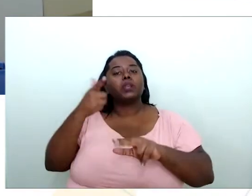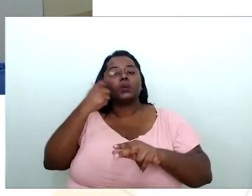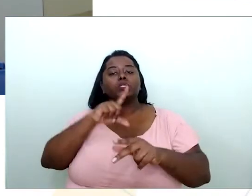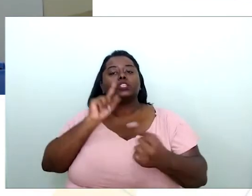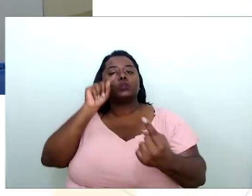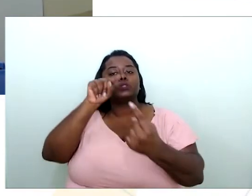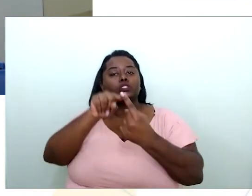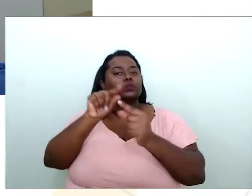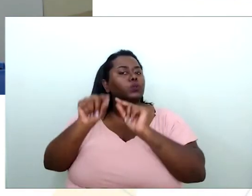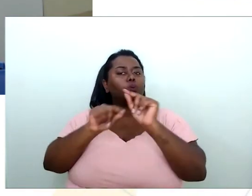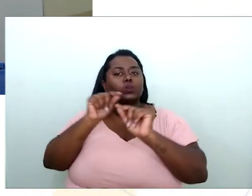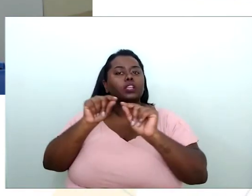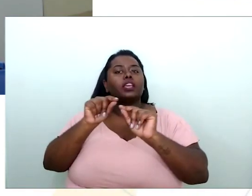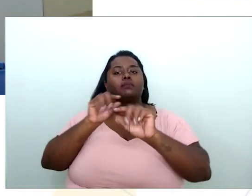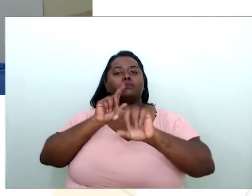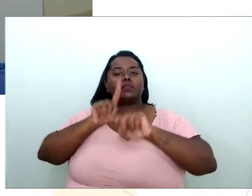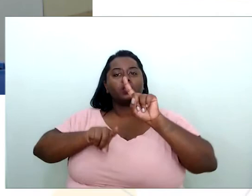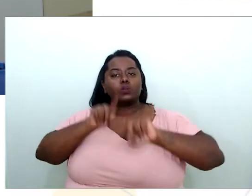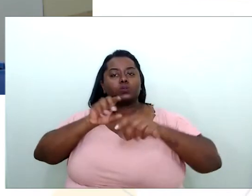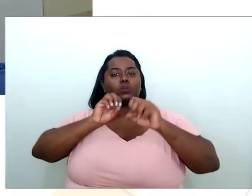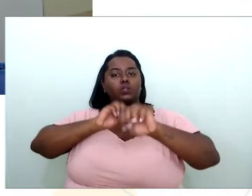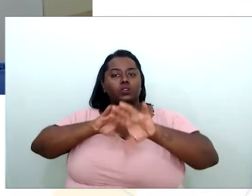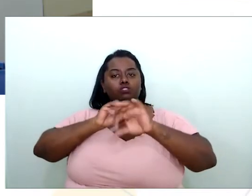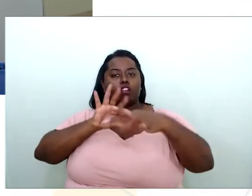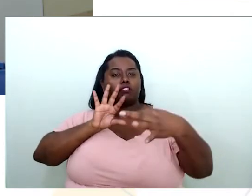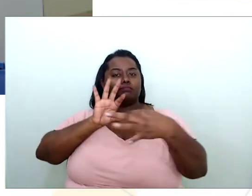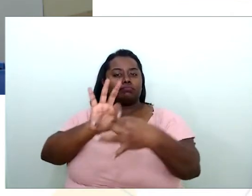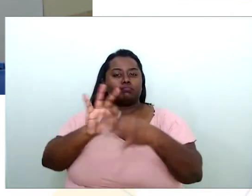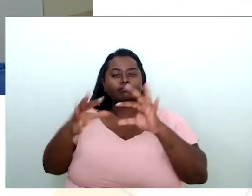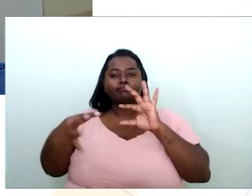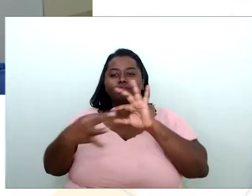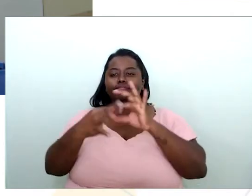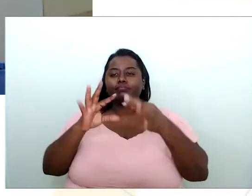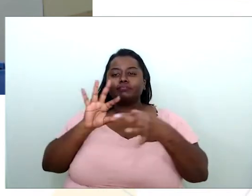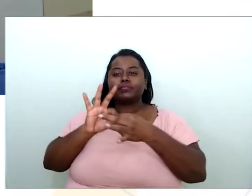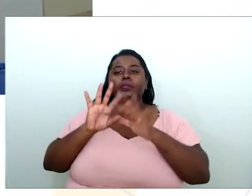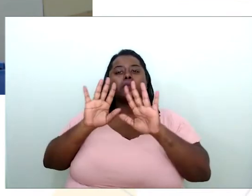educational resources what tends to happen is we focus too much on the